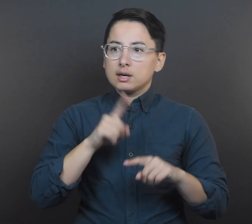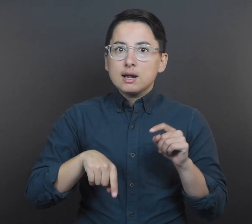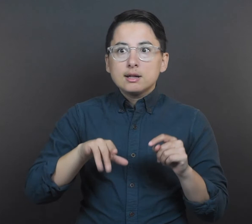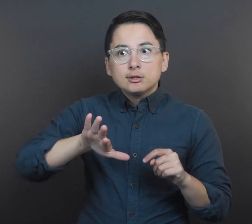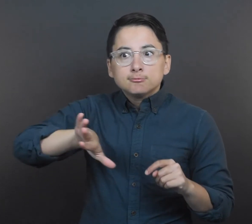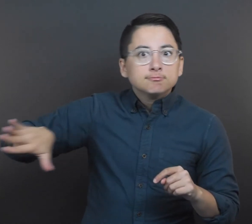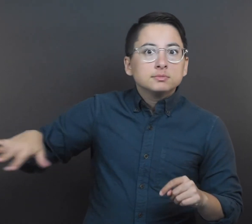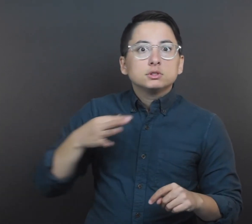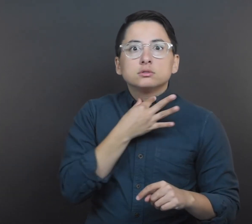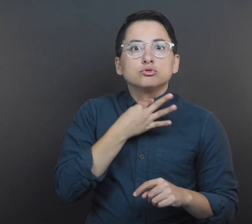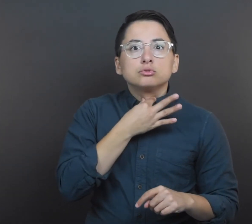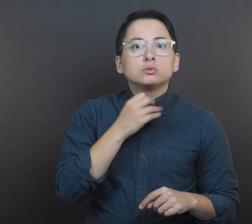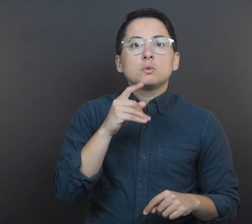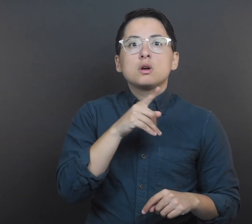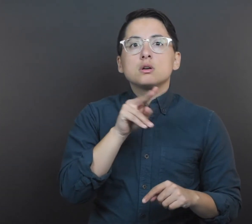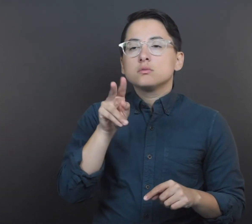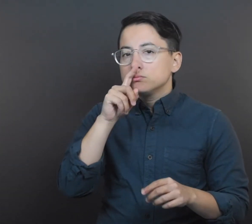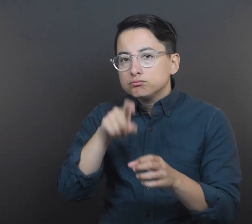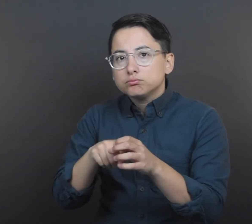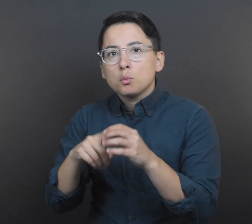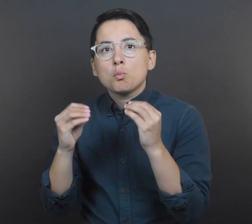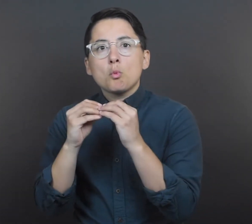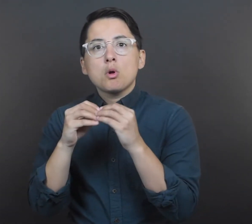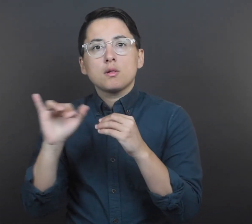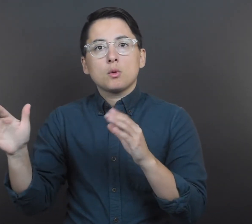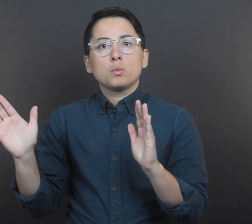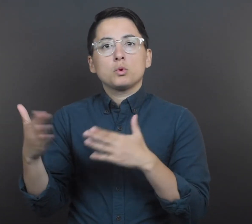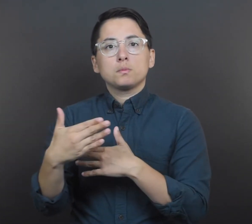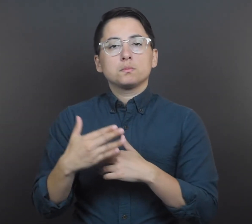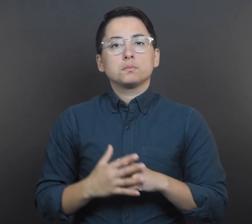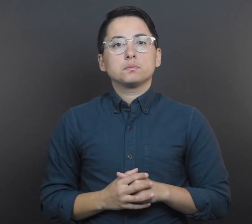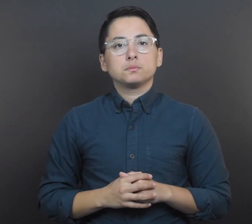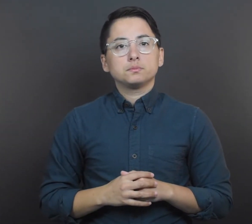She recalls walking away to catch her Uber ride back to her hotel, her mind was abuzz